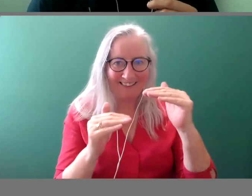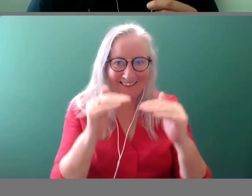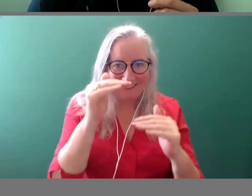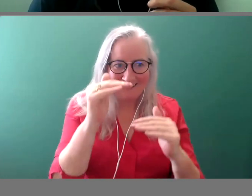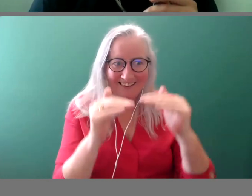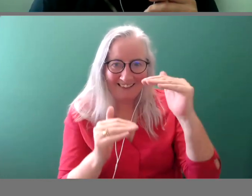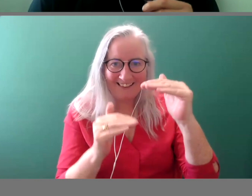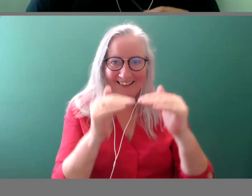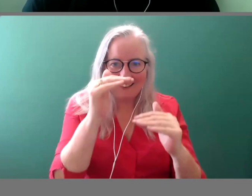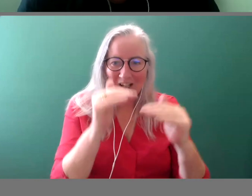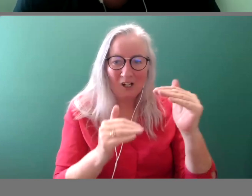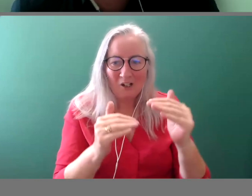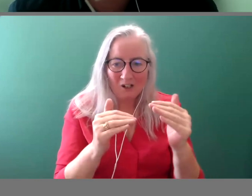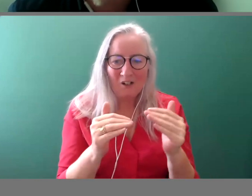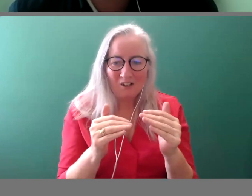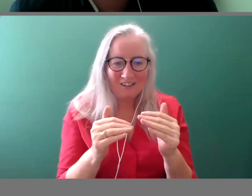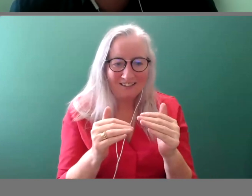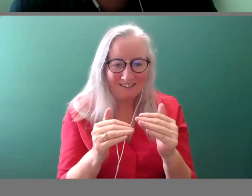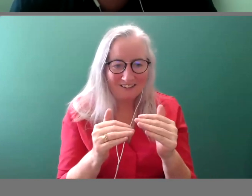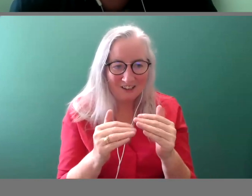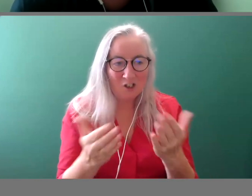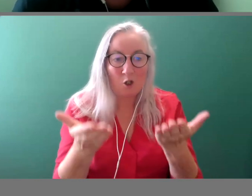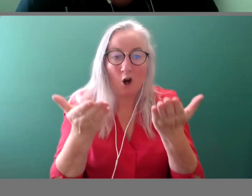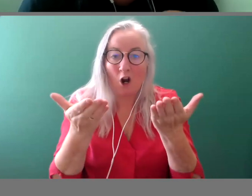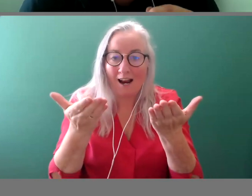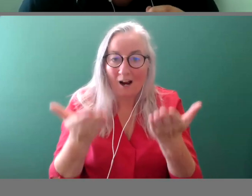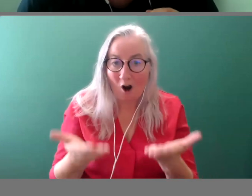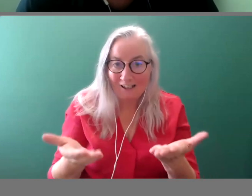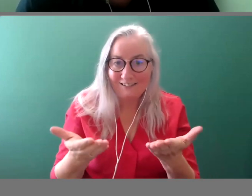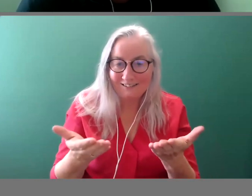we're asking you here how would you rate current Irish legislation related to Universal Design and